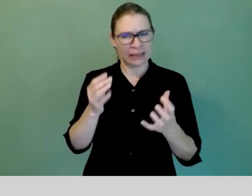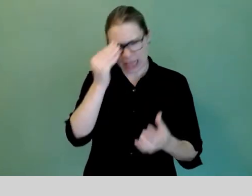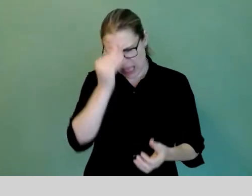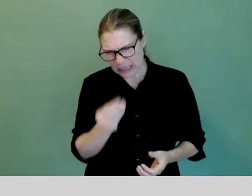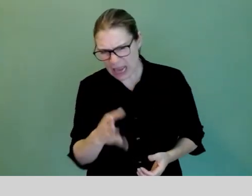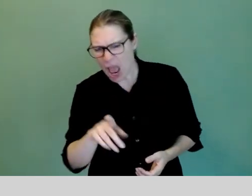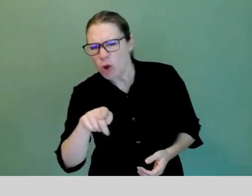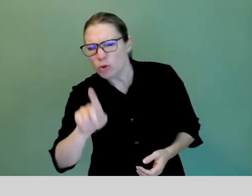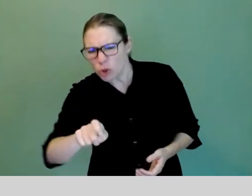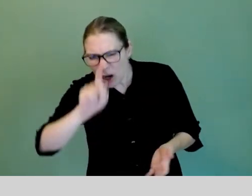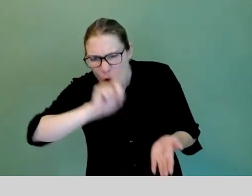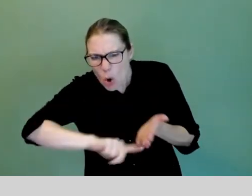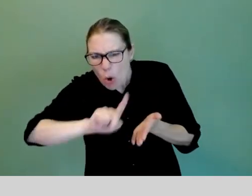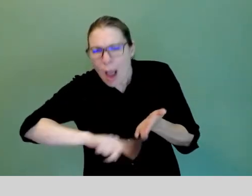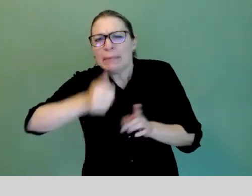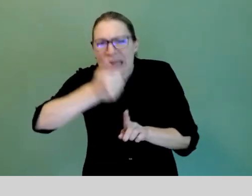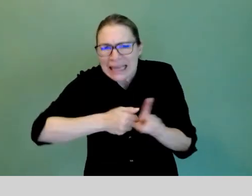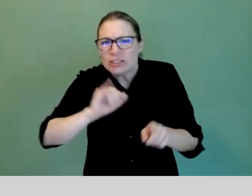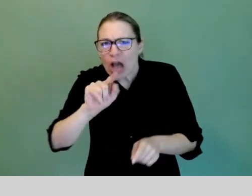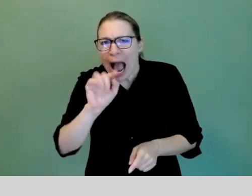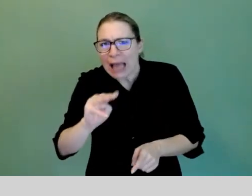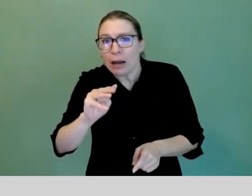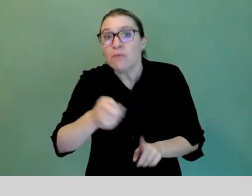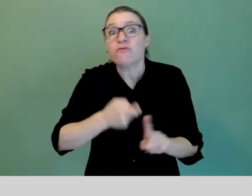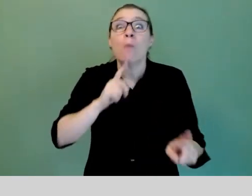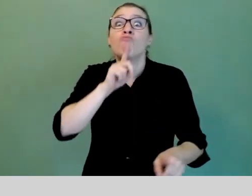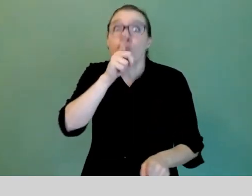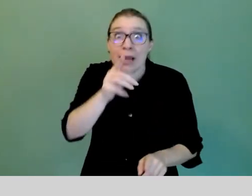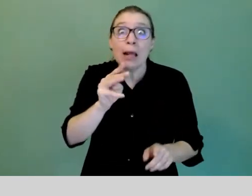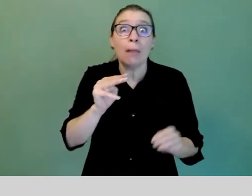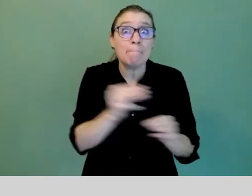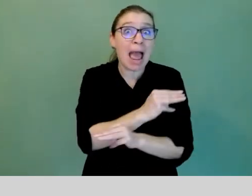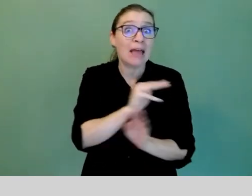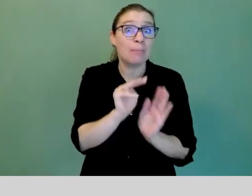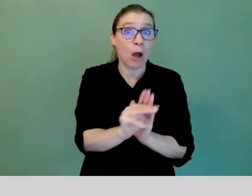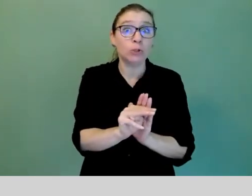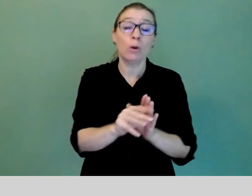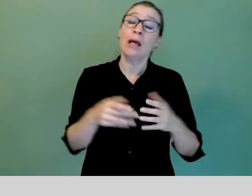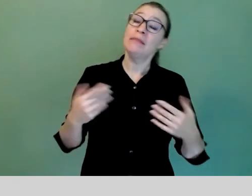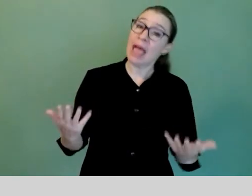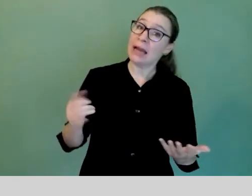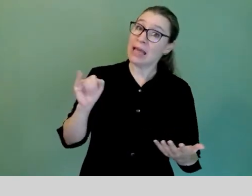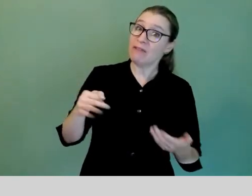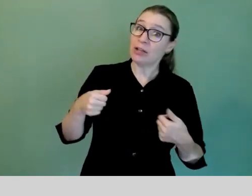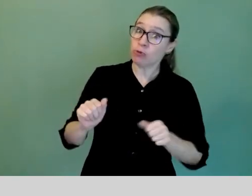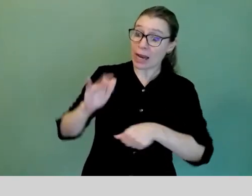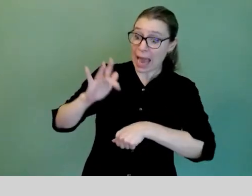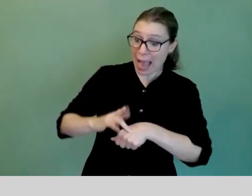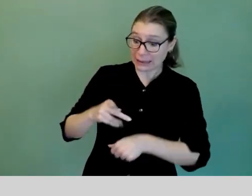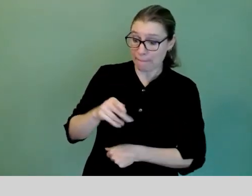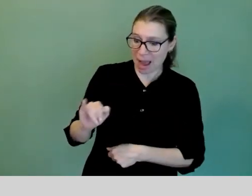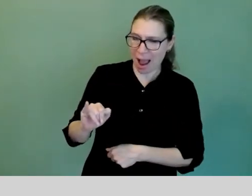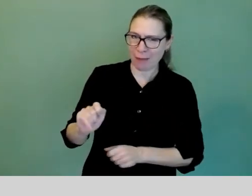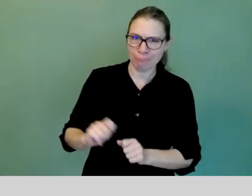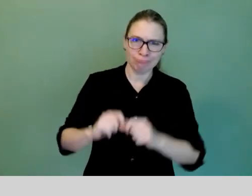on the real math module. That way, if I try to access pi, I get my new modified pi,